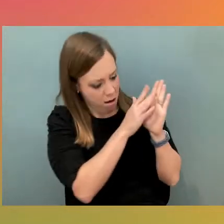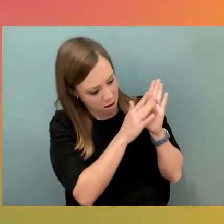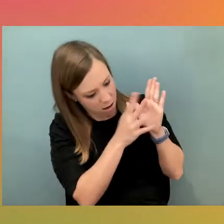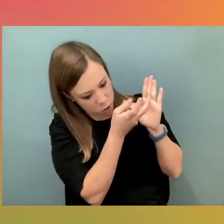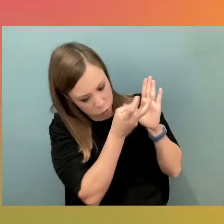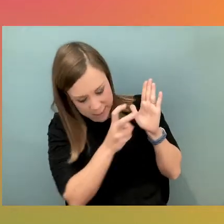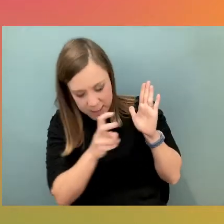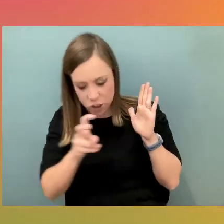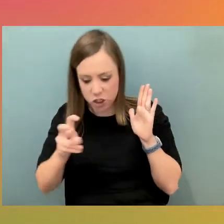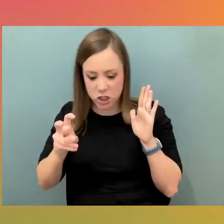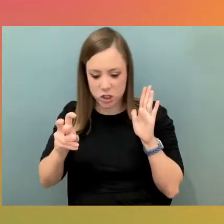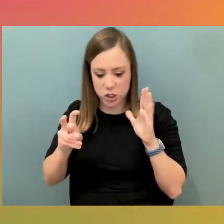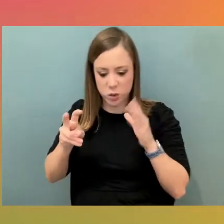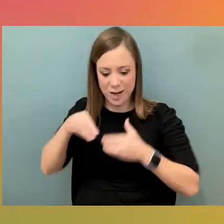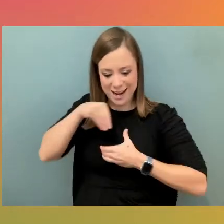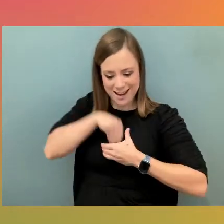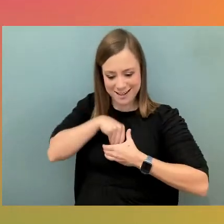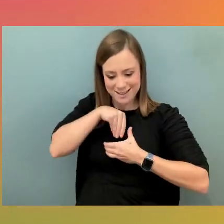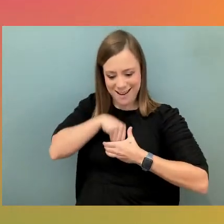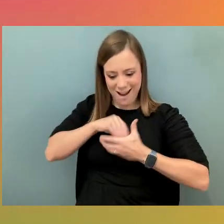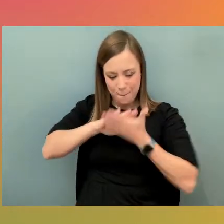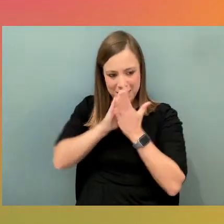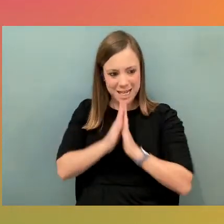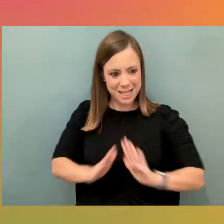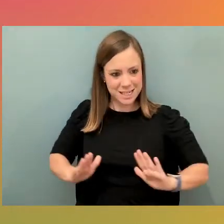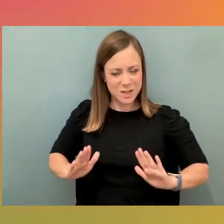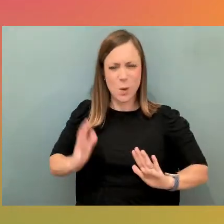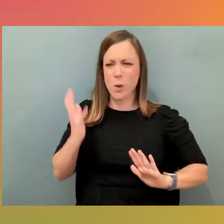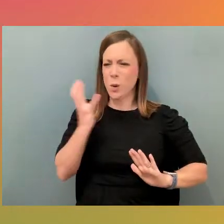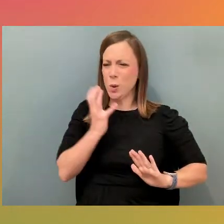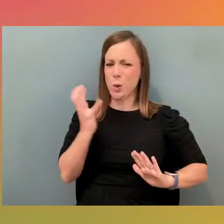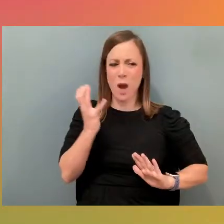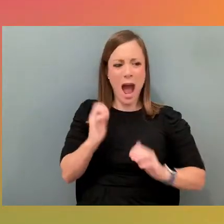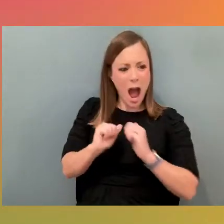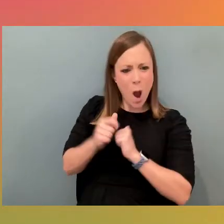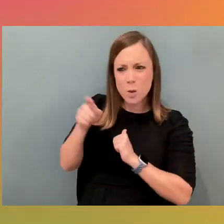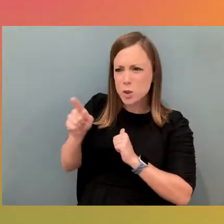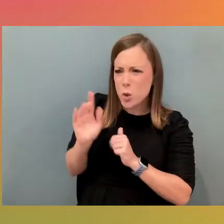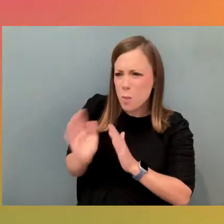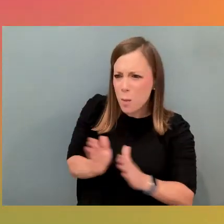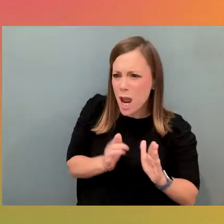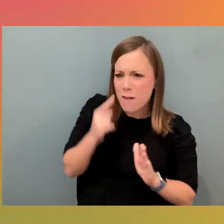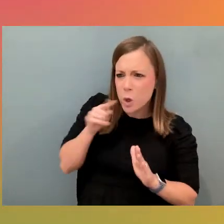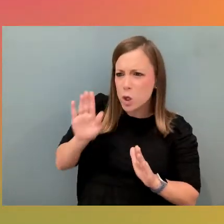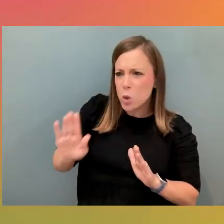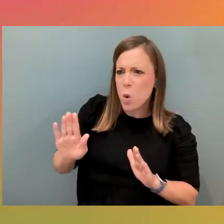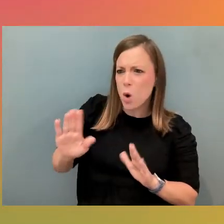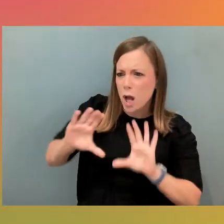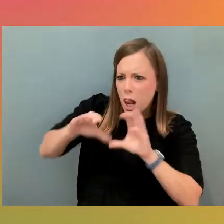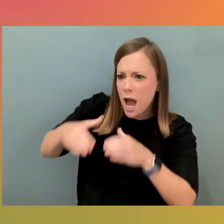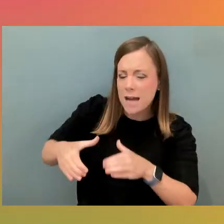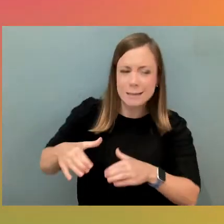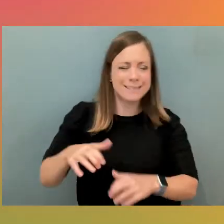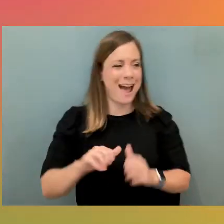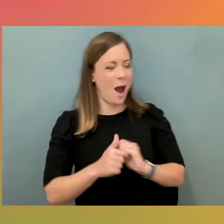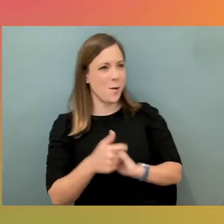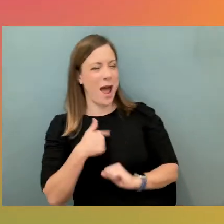TRANSITION FROM SORT OF ENERGIZED TO INNER PEACE AND INNER STILLNESS THAT WAS EVIDENT IN THE PRACTICE.